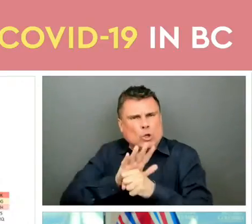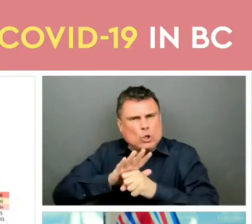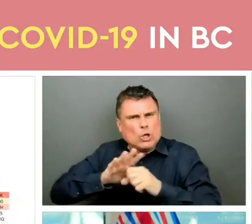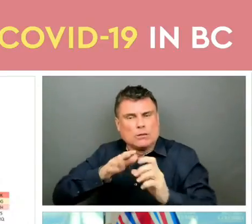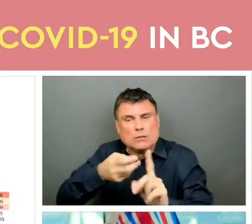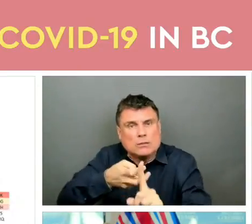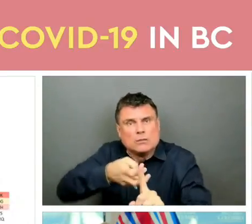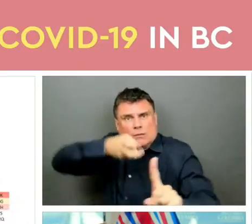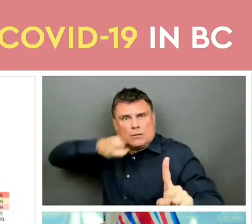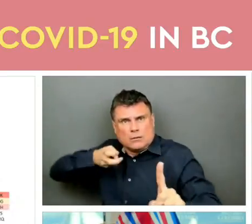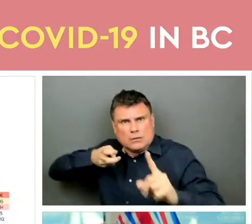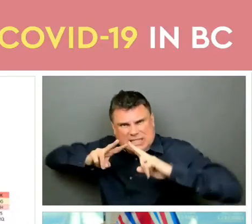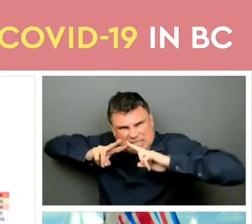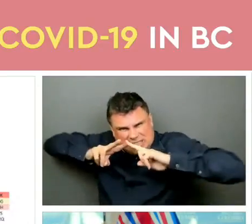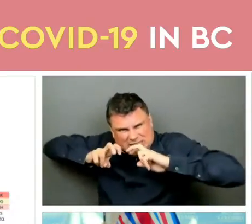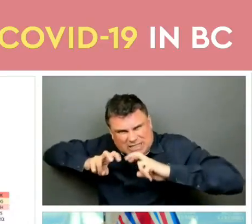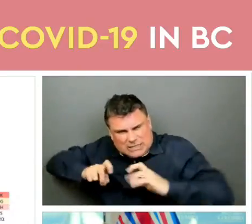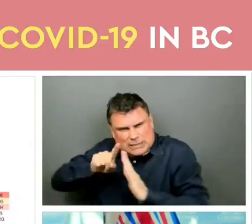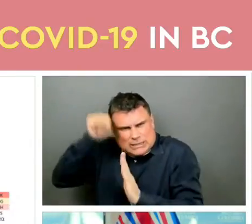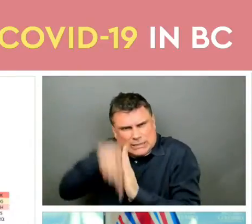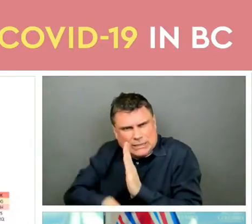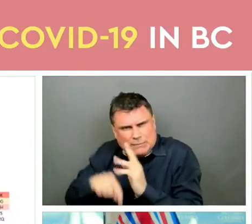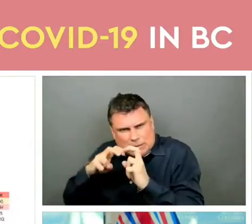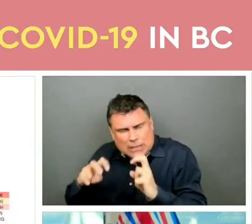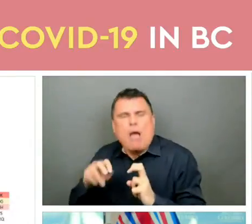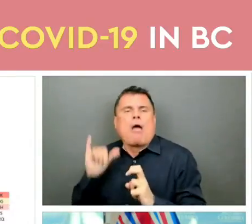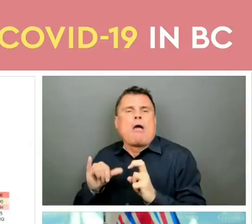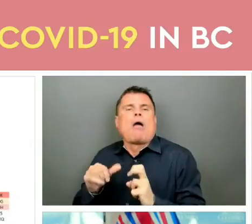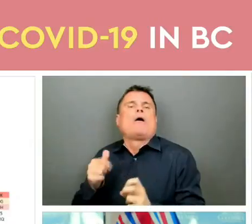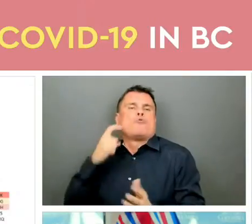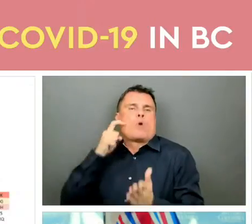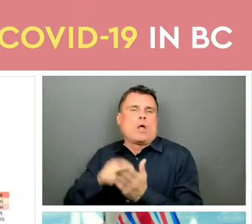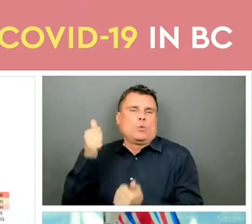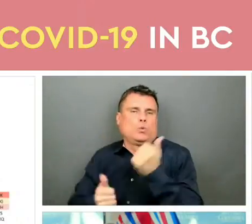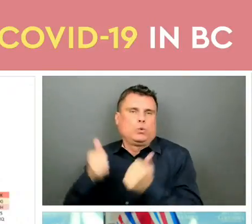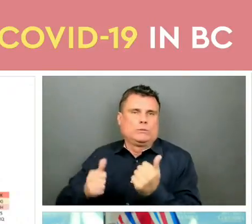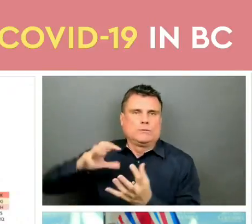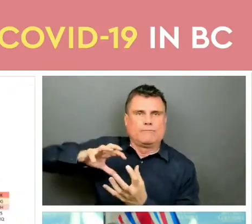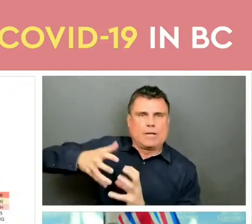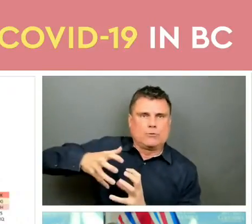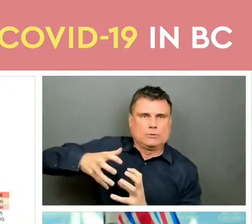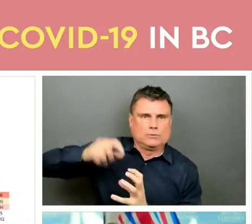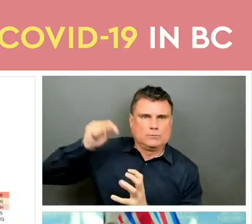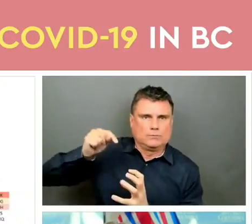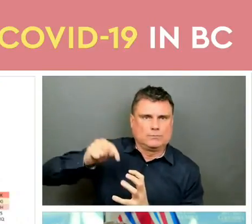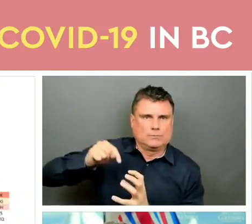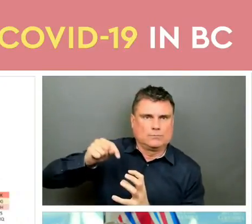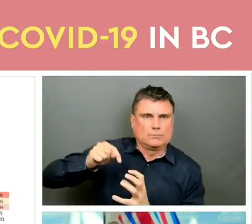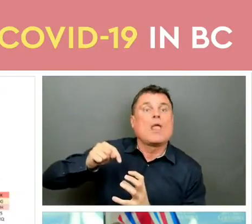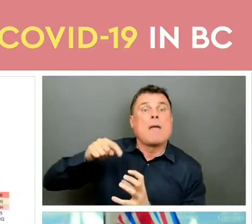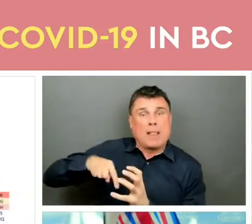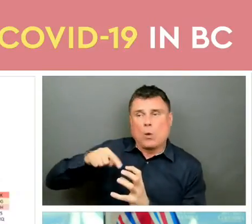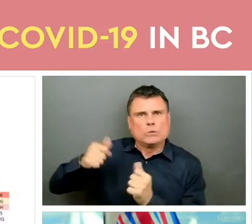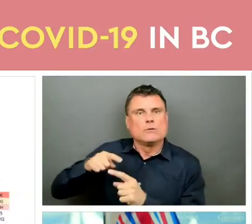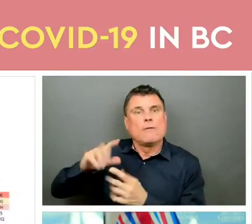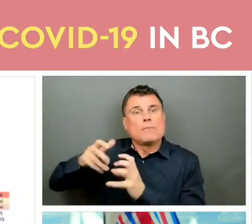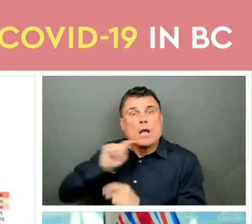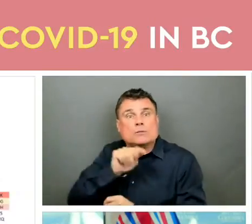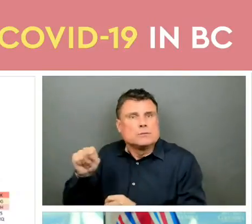understand which strains are going to be replacing others, which strains are increasing, and whether there's other concerning ones that are coming now.